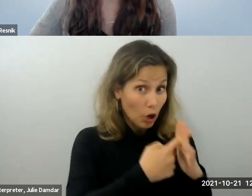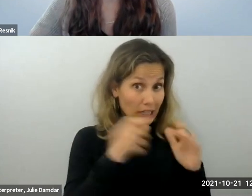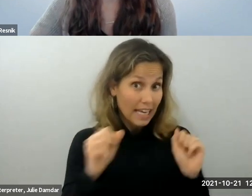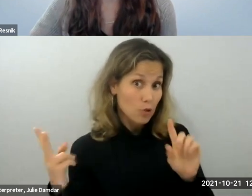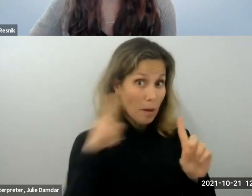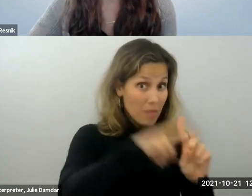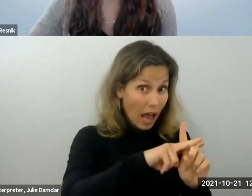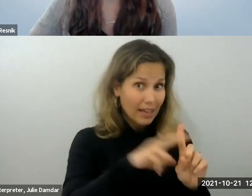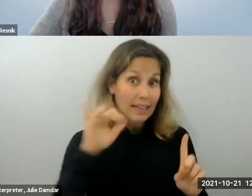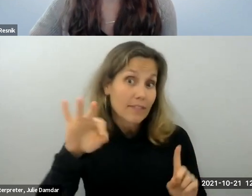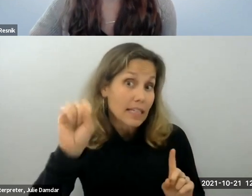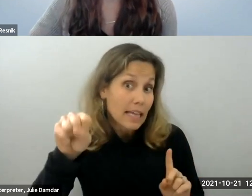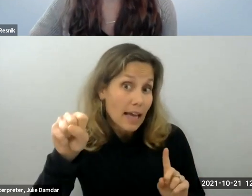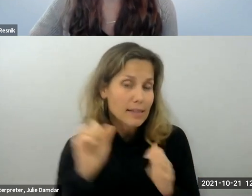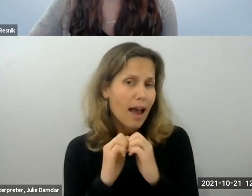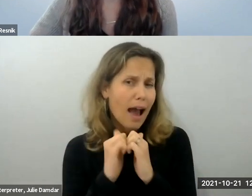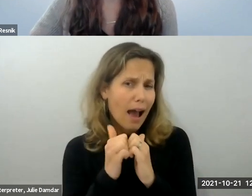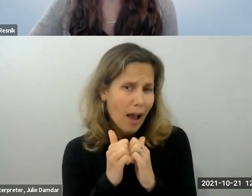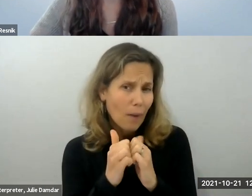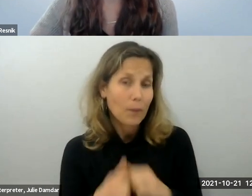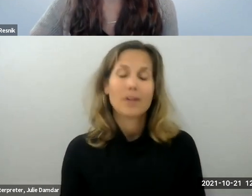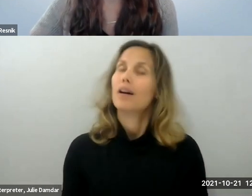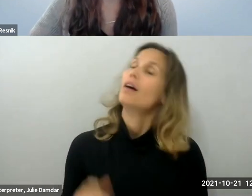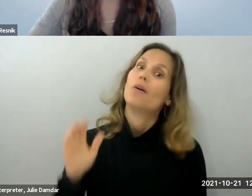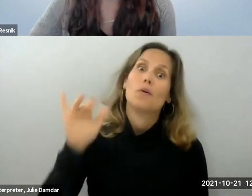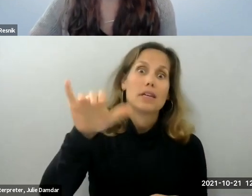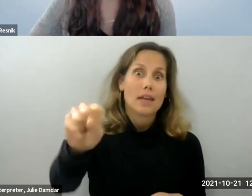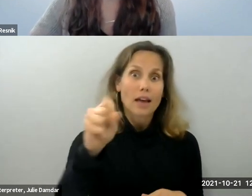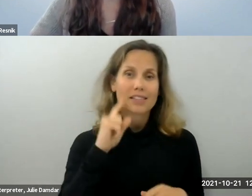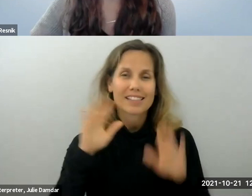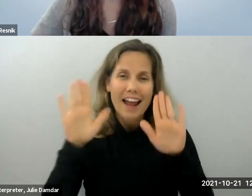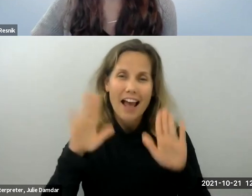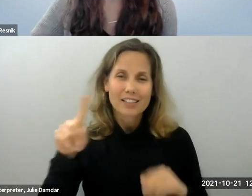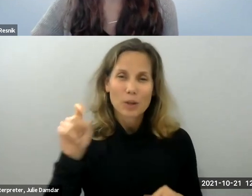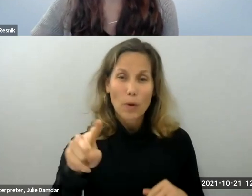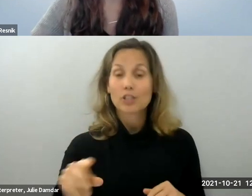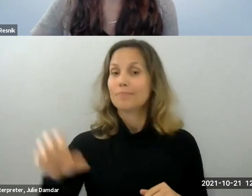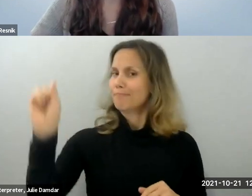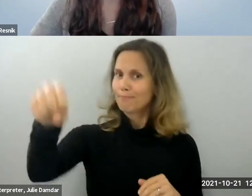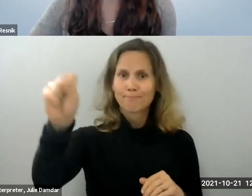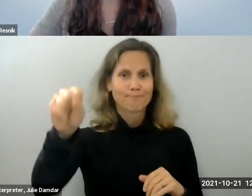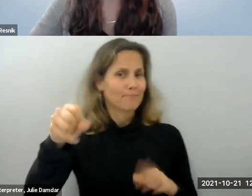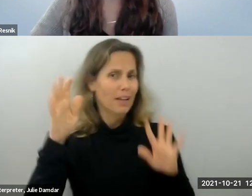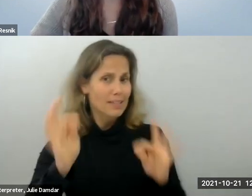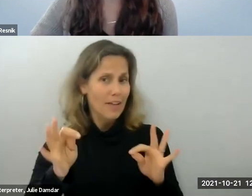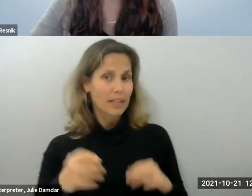Lisa Saldana (she/her/hers): Yes, Okay, this is another excellent question and most definitely I will full transparency.